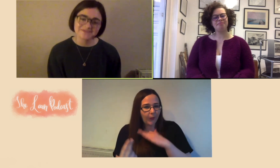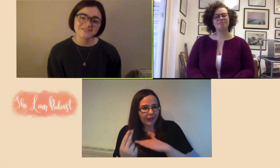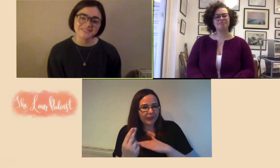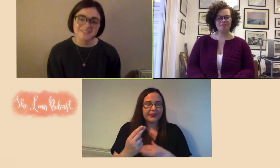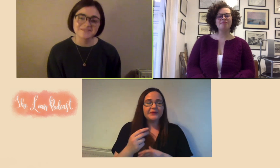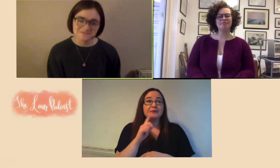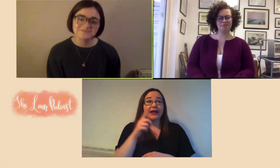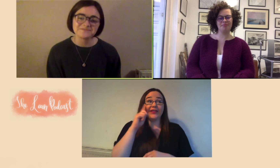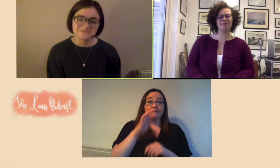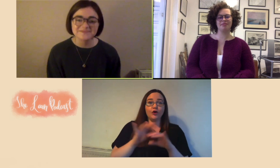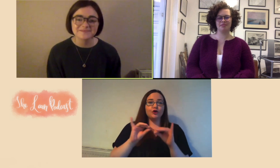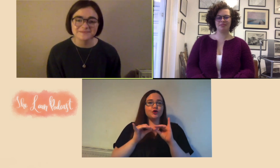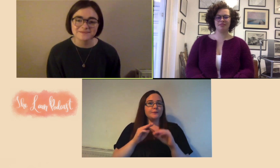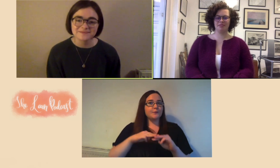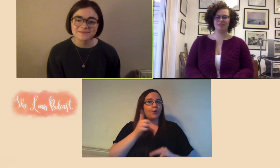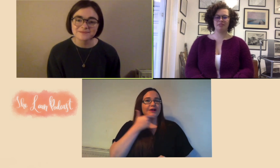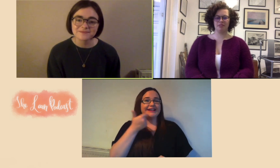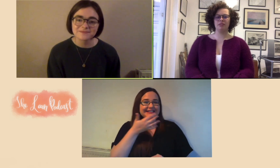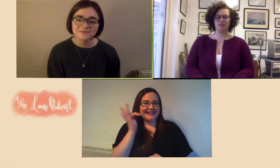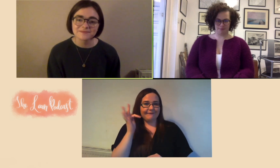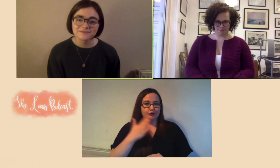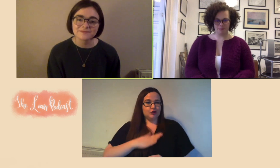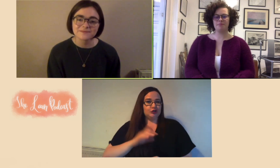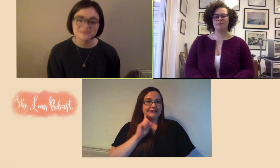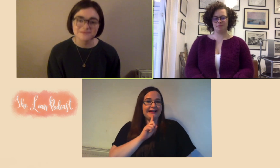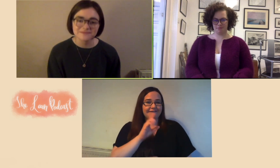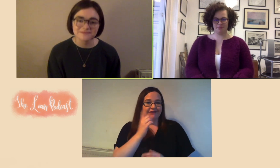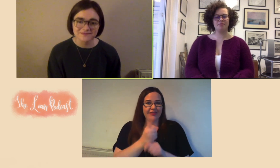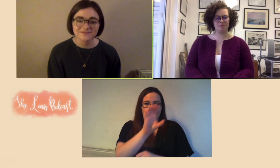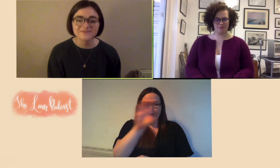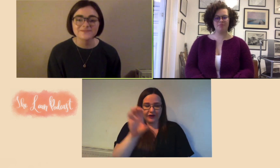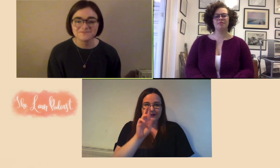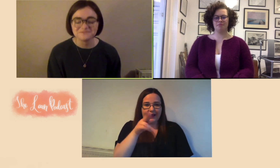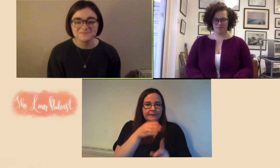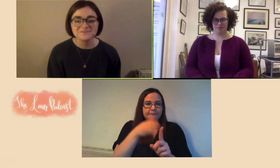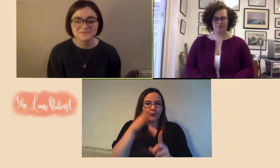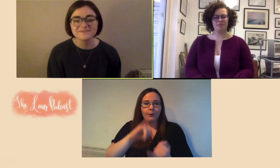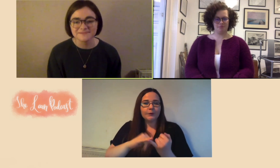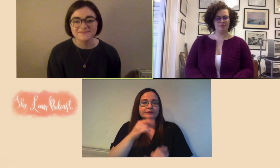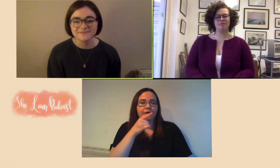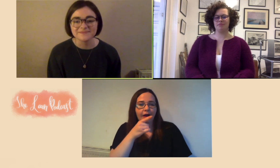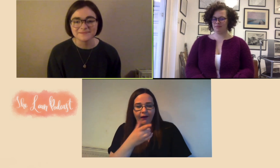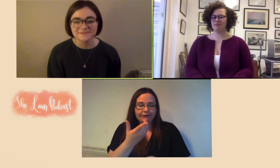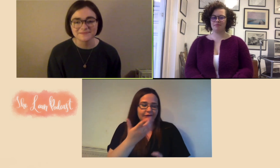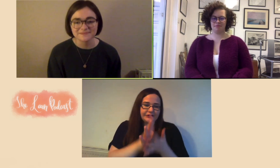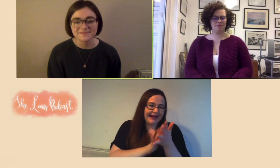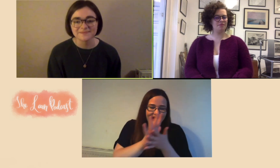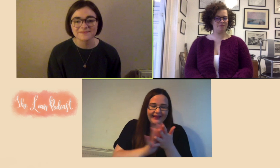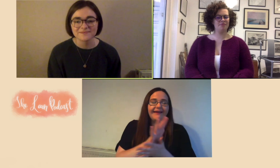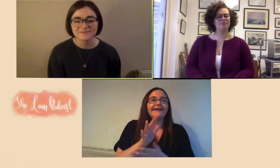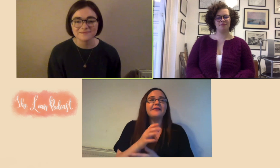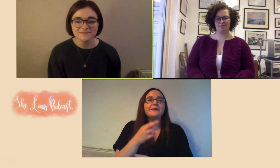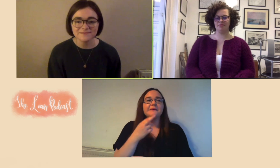Like when a hearing person, when they were talking I could only tell that they were talking because the interpreter's expressions would change.